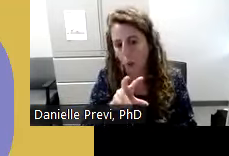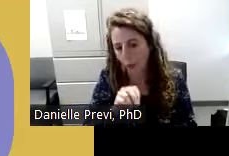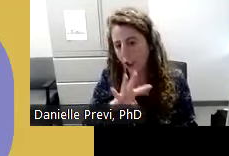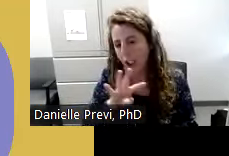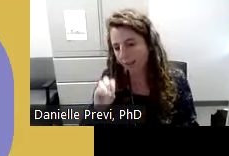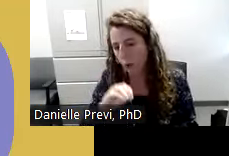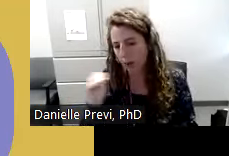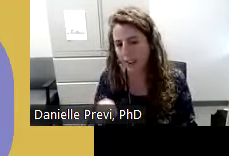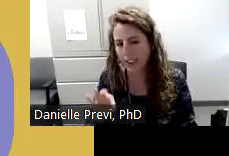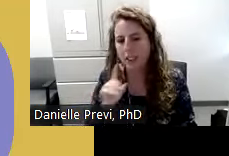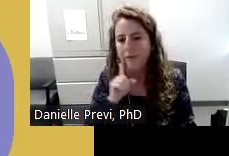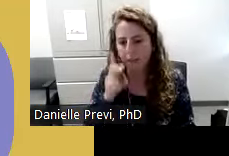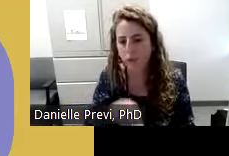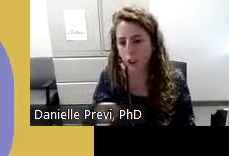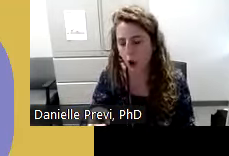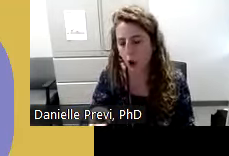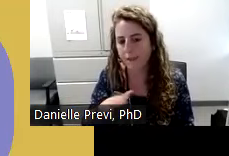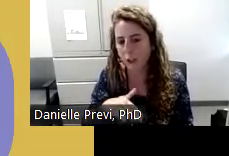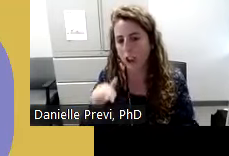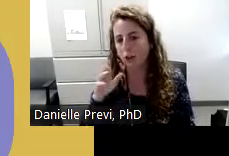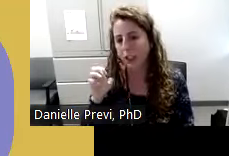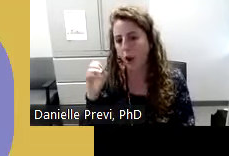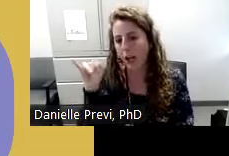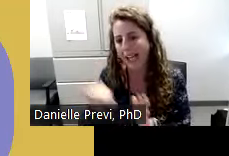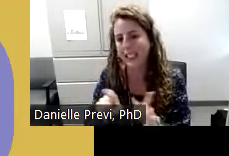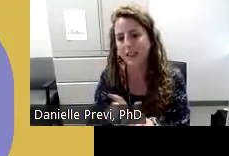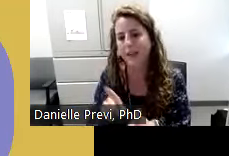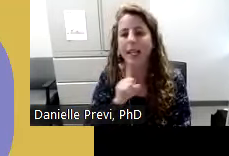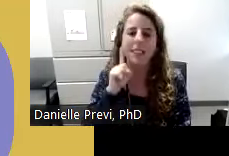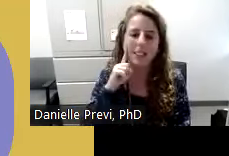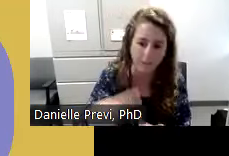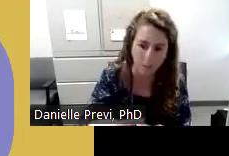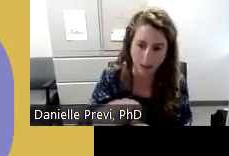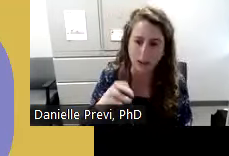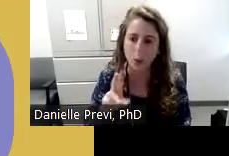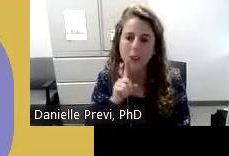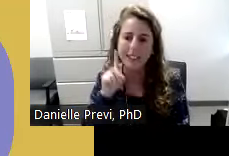you see that on the right-hand side of the screen. And then you also see that 30- 40% of all children